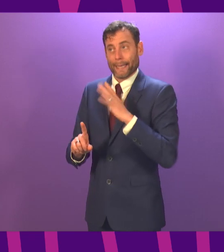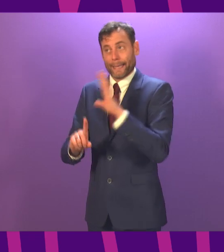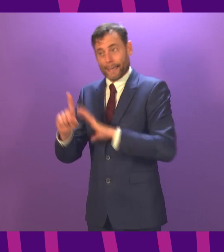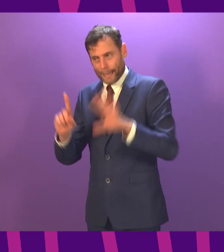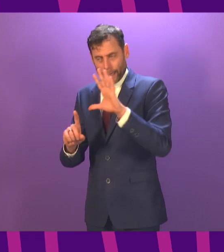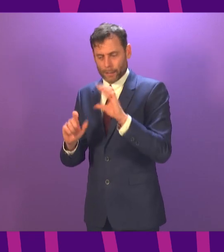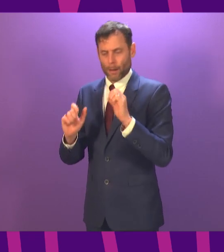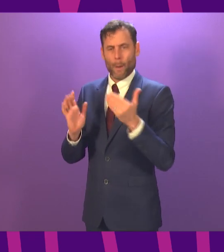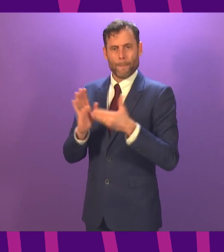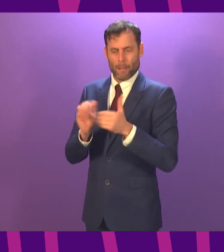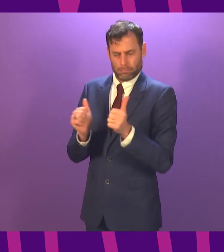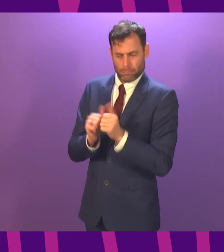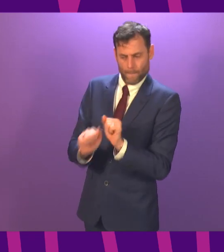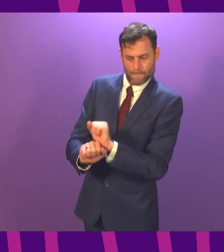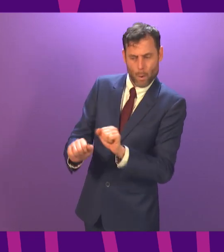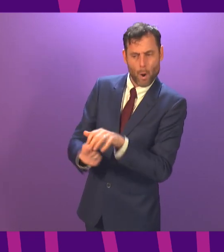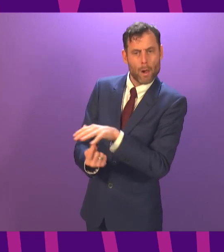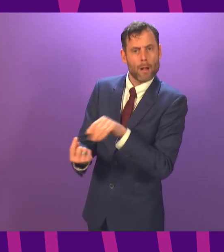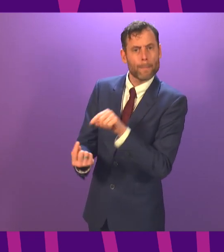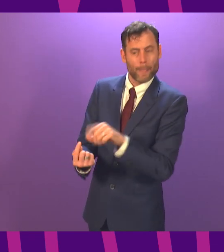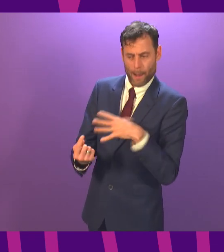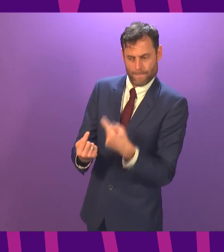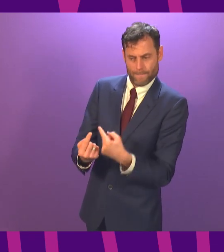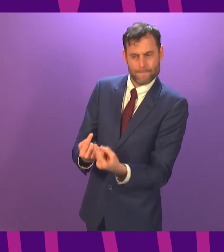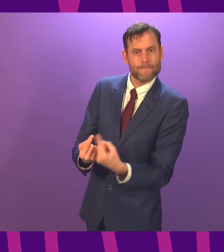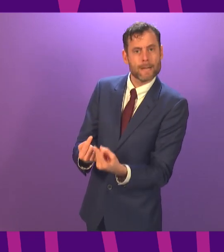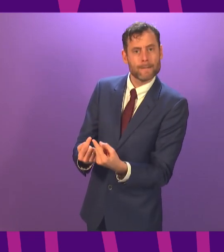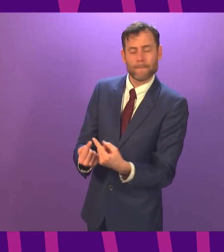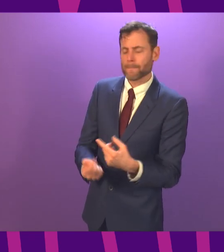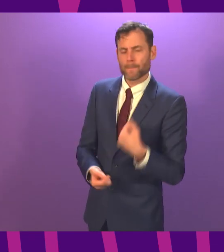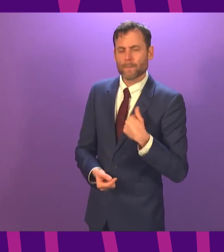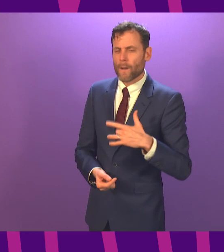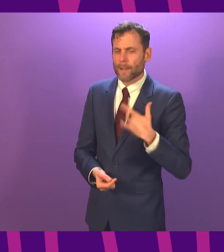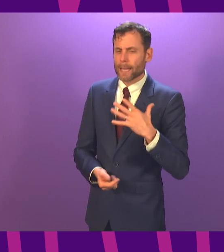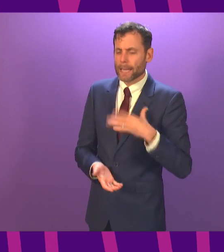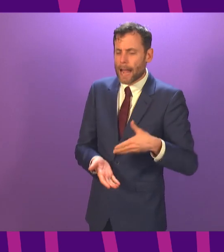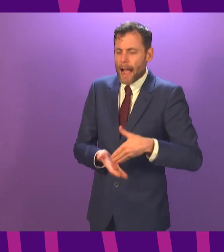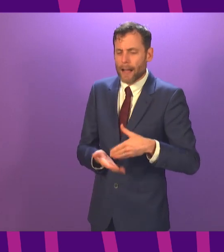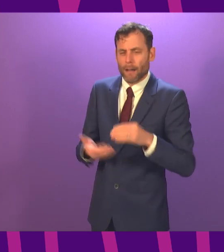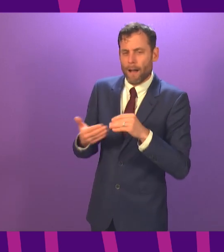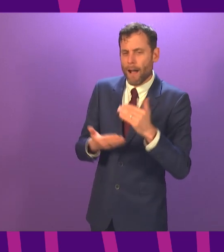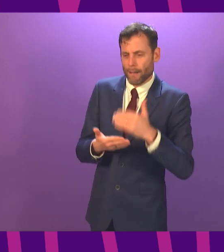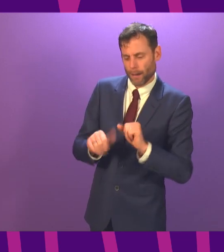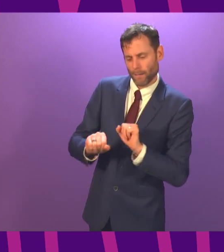That is why I do not think that it is necessary to have specific guidance. In the example